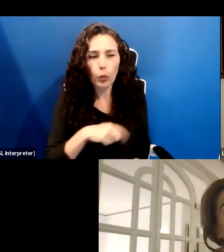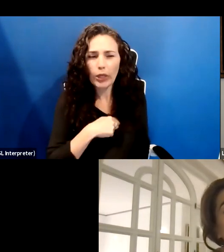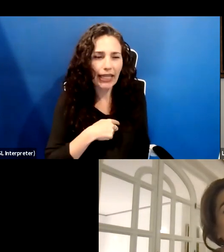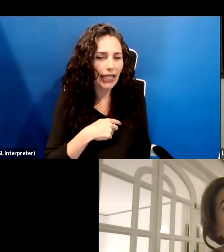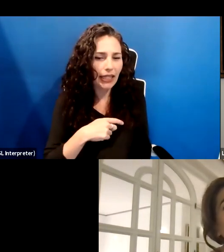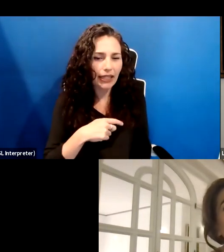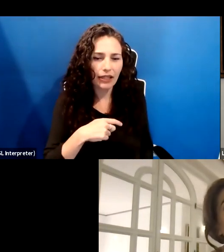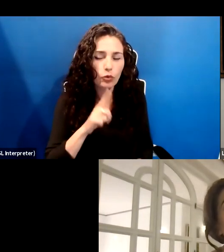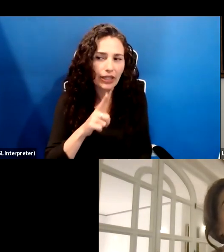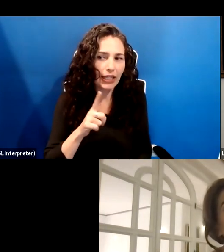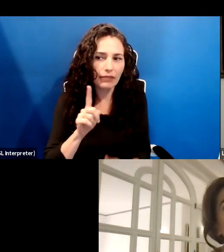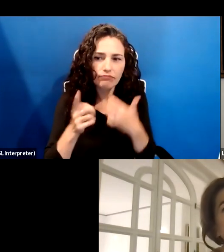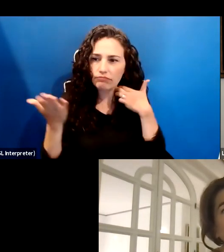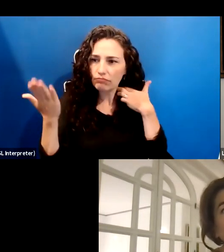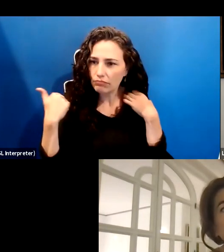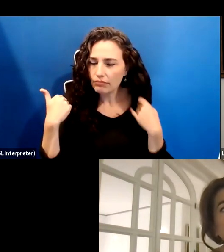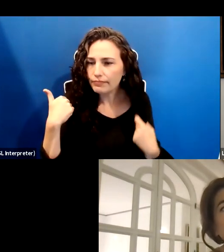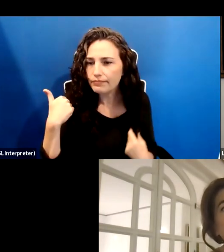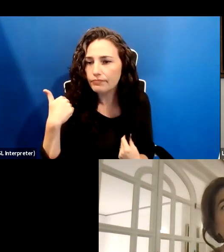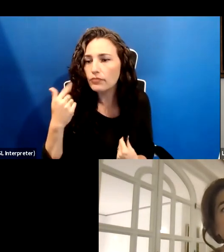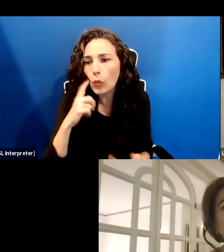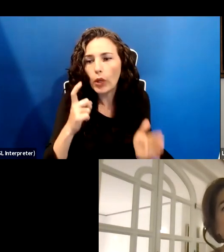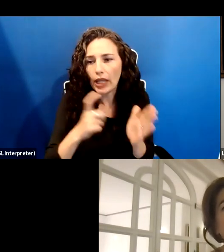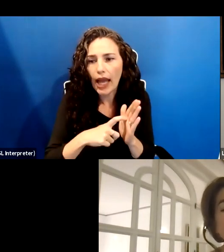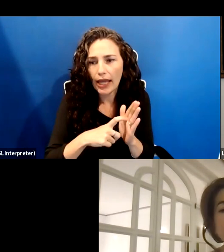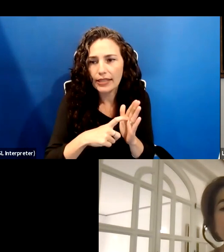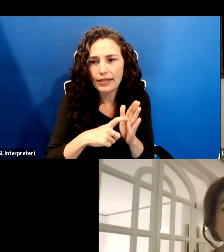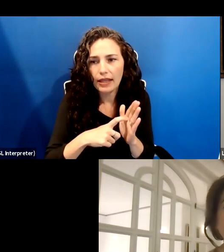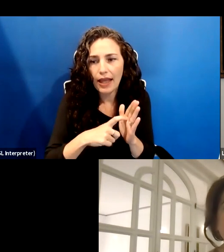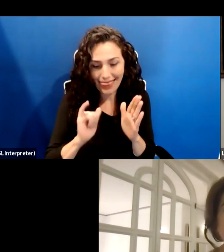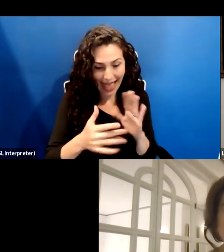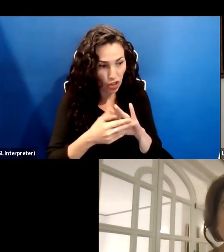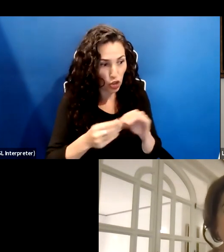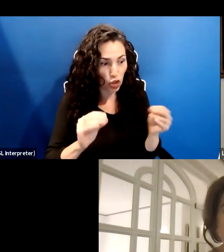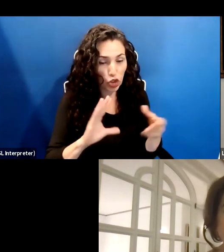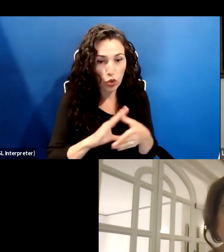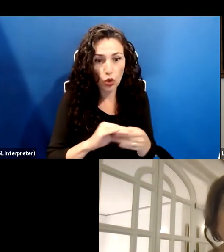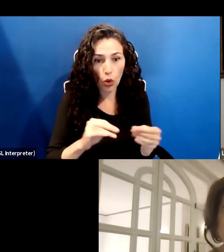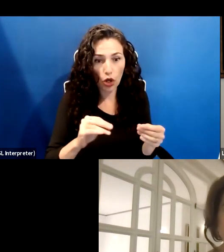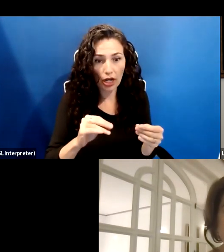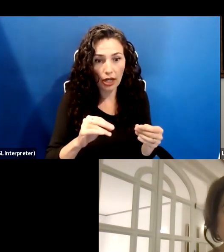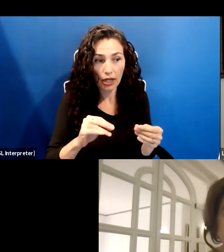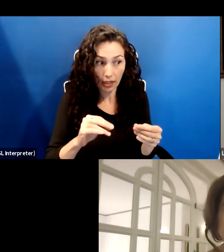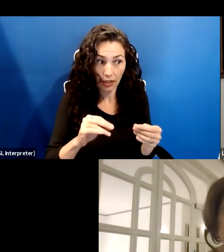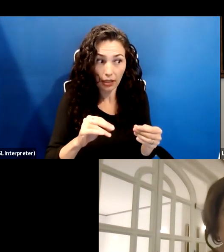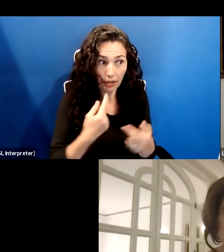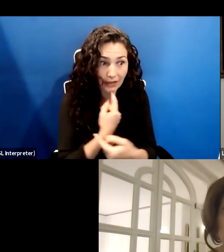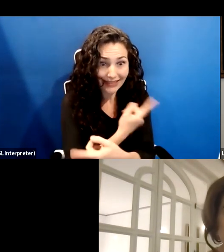an incredible story to tell because of the amazing archive that existed.